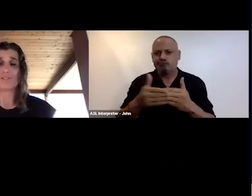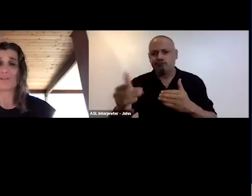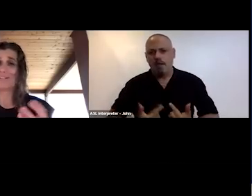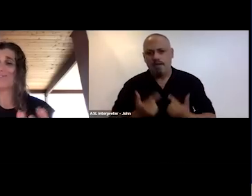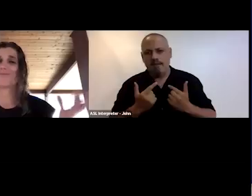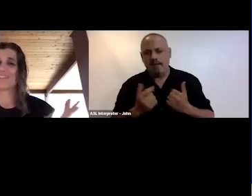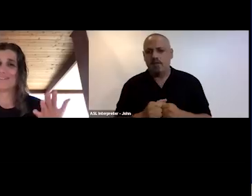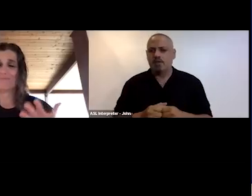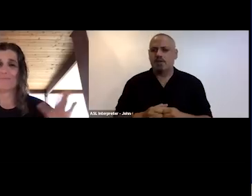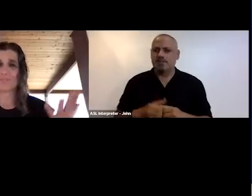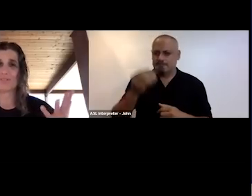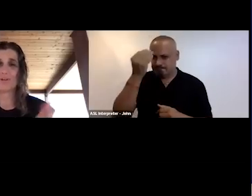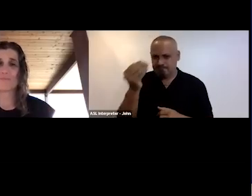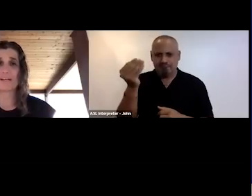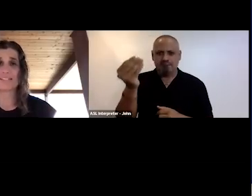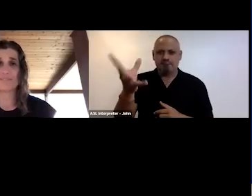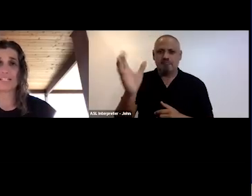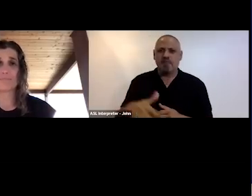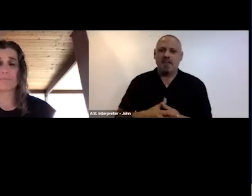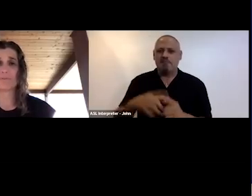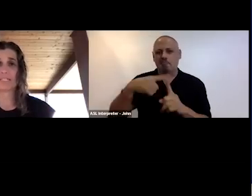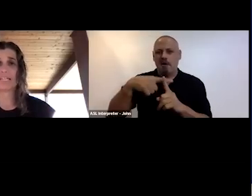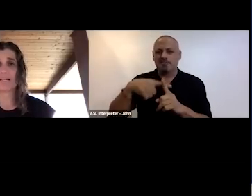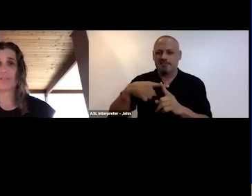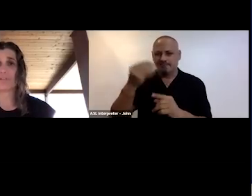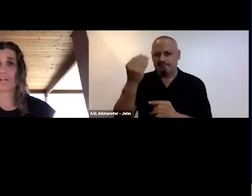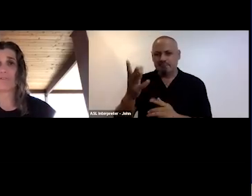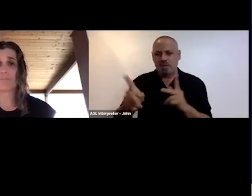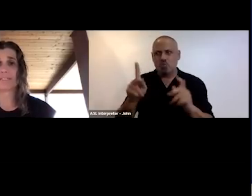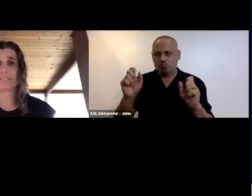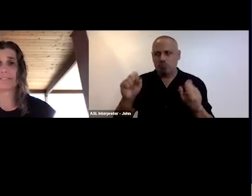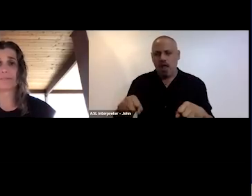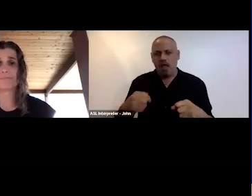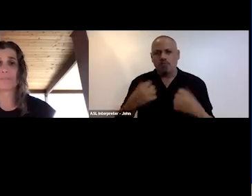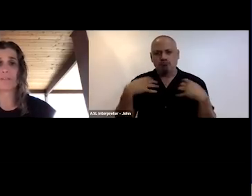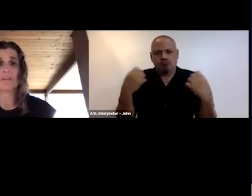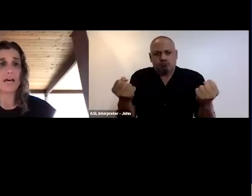So I'll try to leave you with that note of positivity that people really can and do recovery from mental illness.